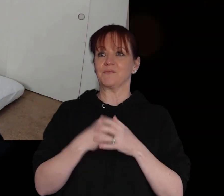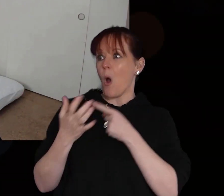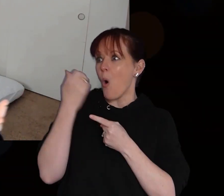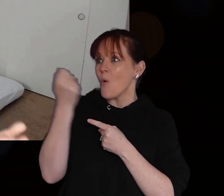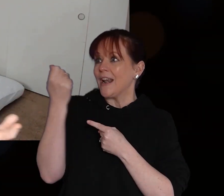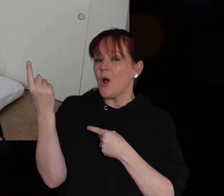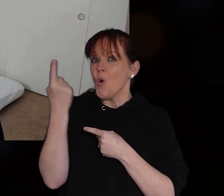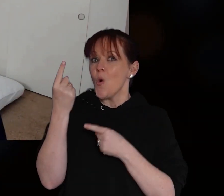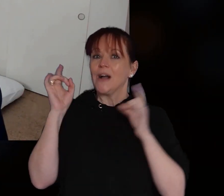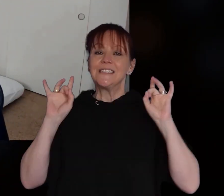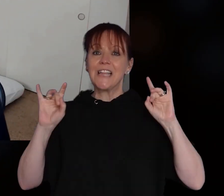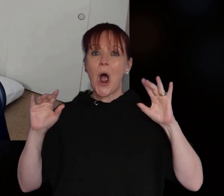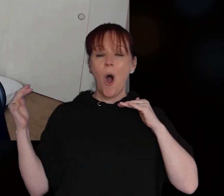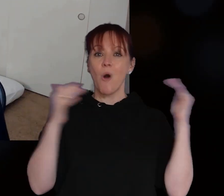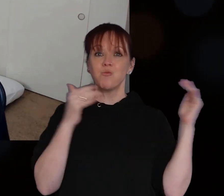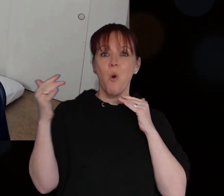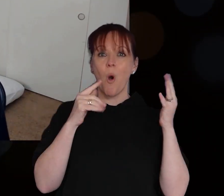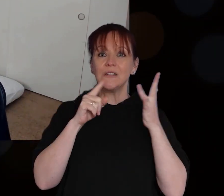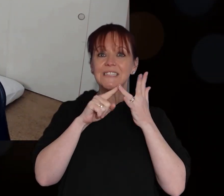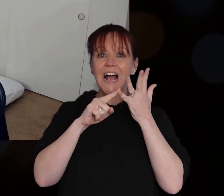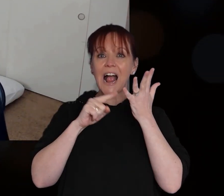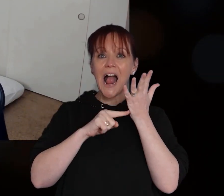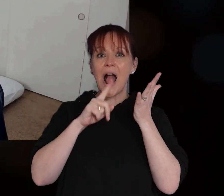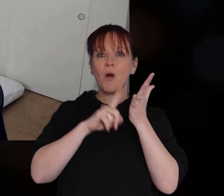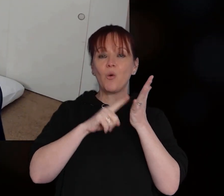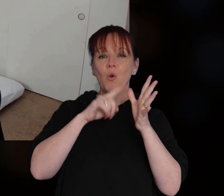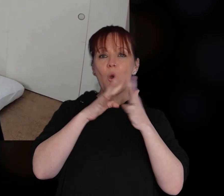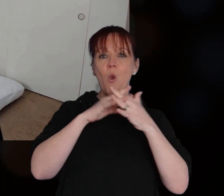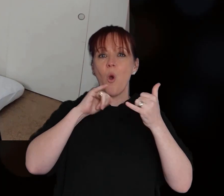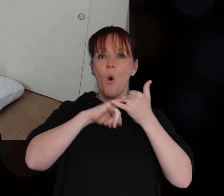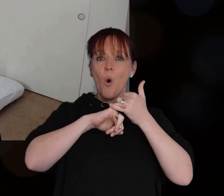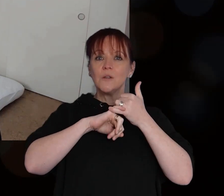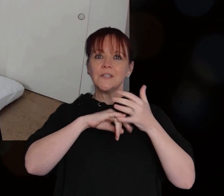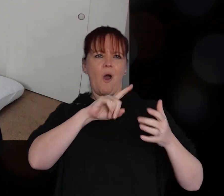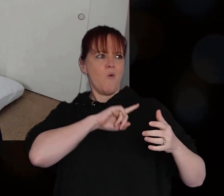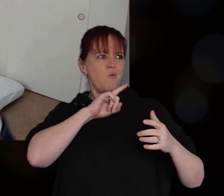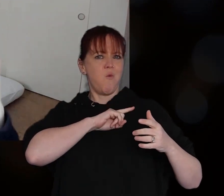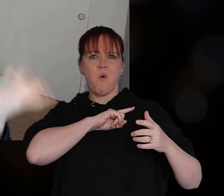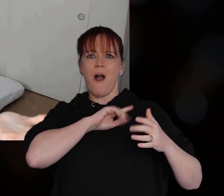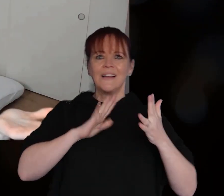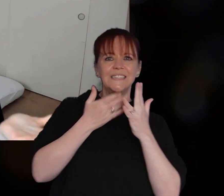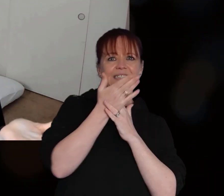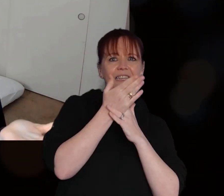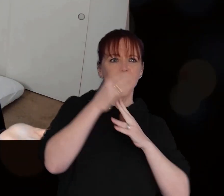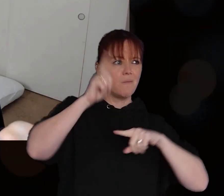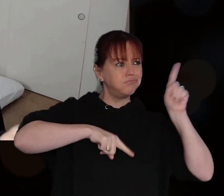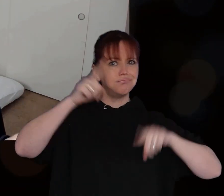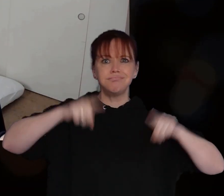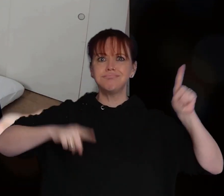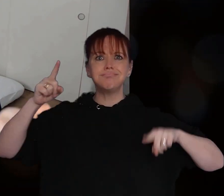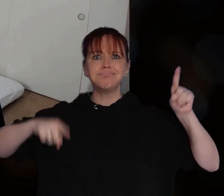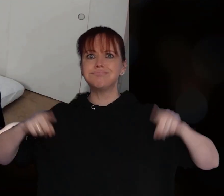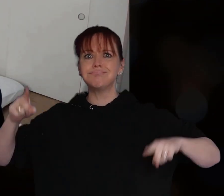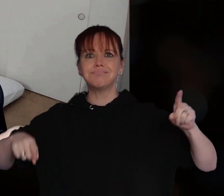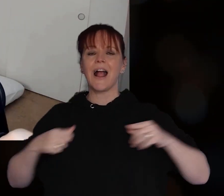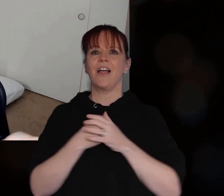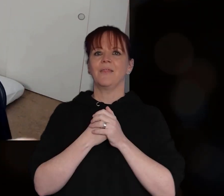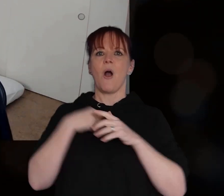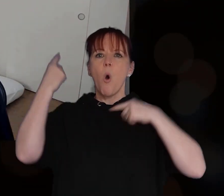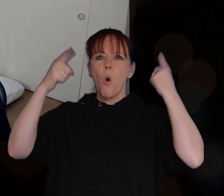Star Wars Outlaws covered a wide range of accessibility to options from making audio mini games accessible by visual design,